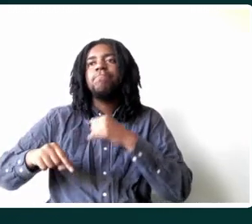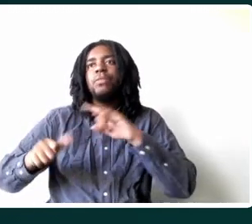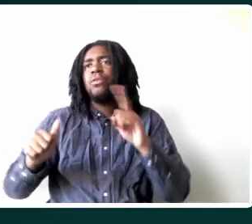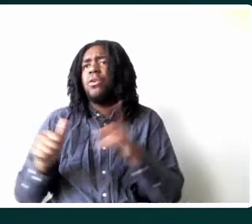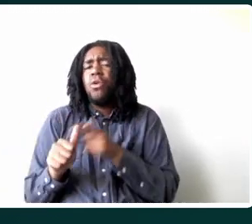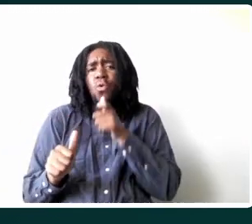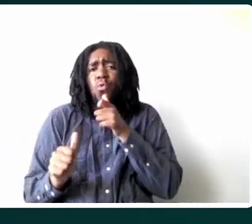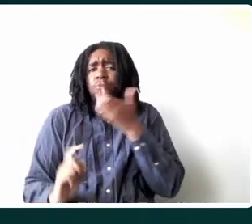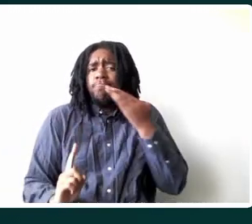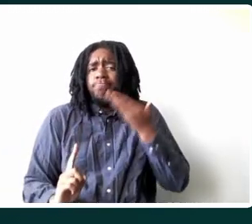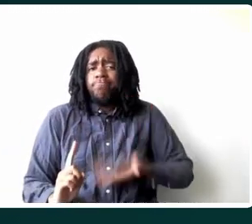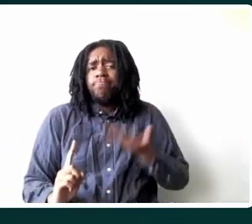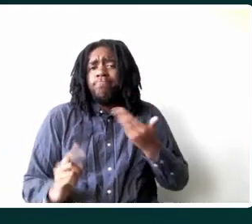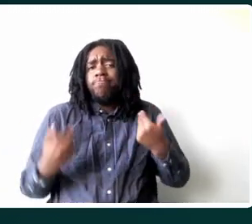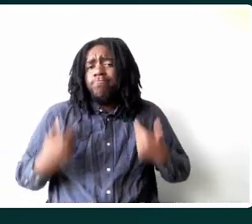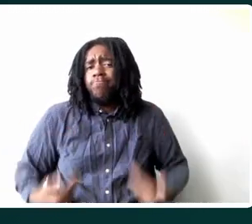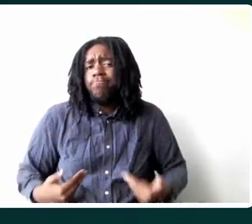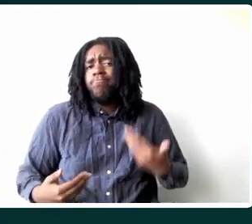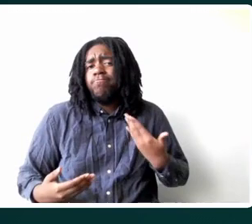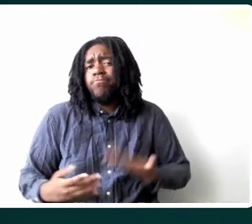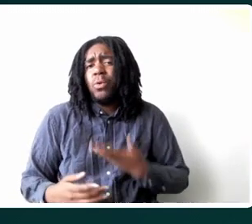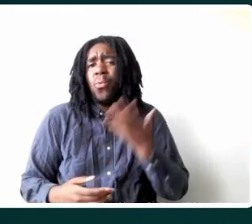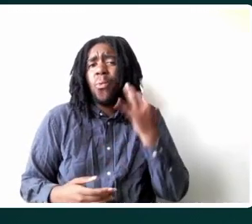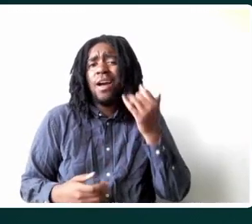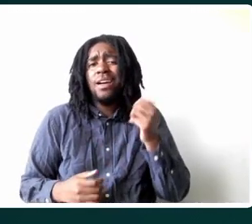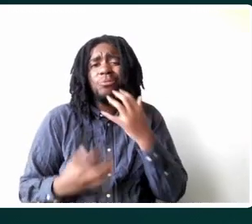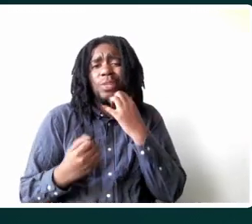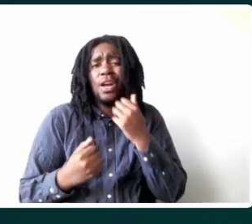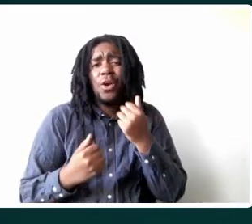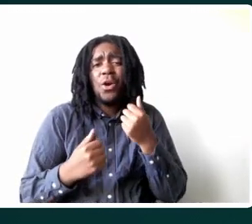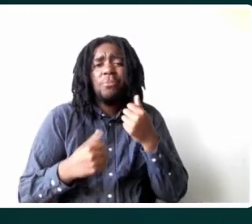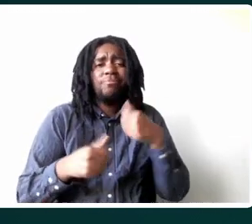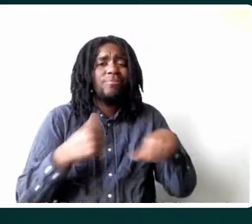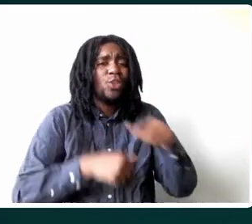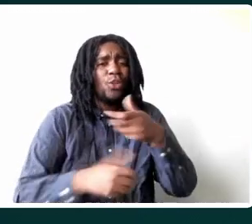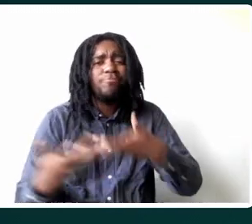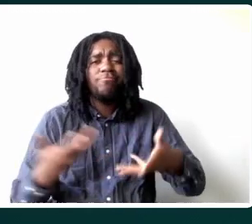together? Why should we care about each other? So, we designed together -- these are three ideas for